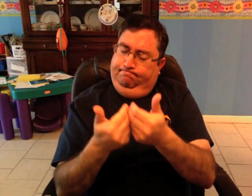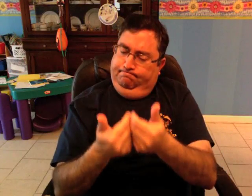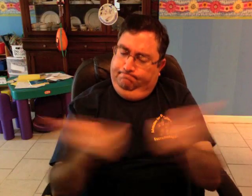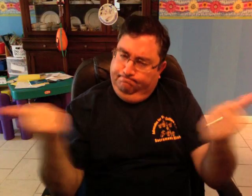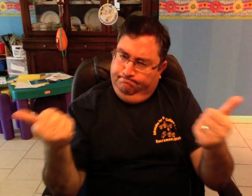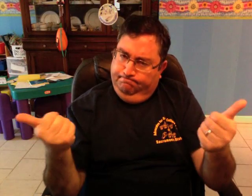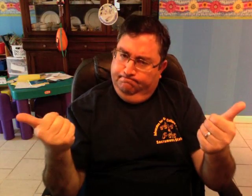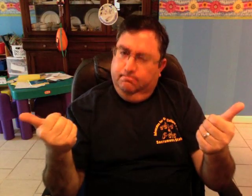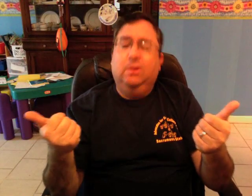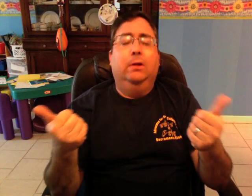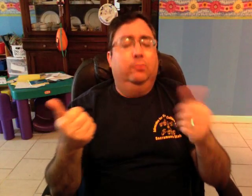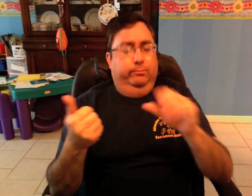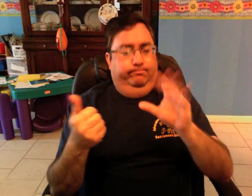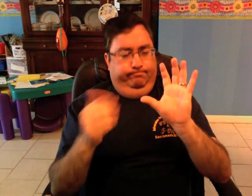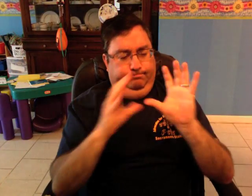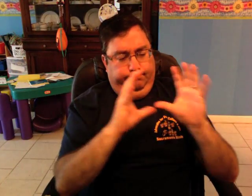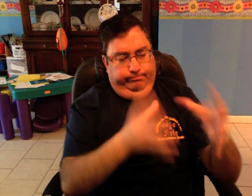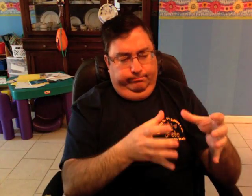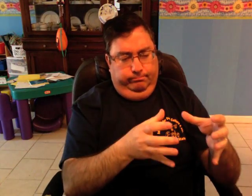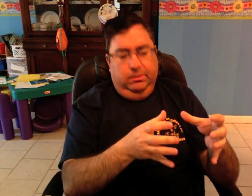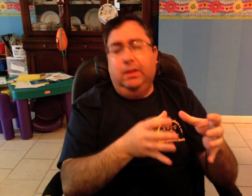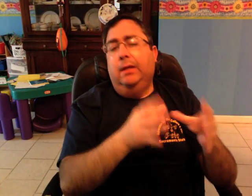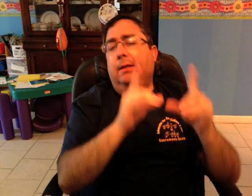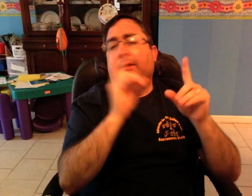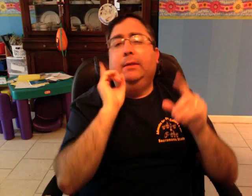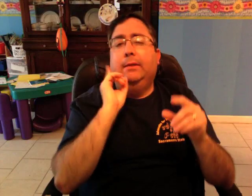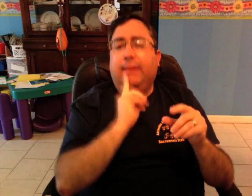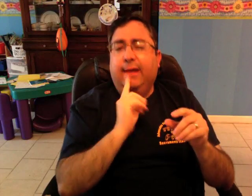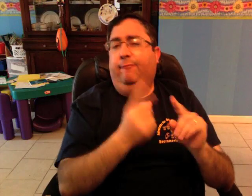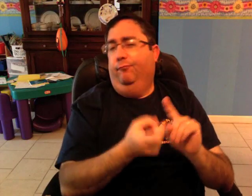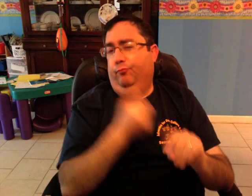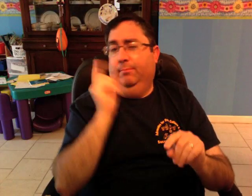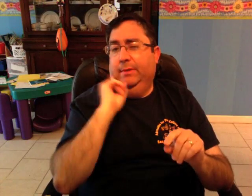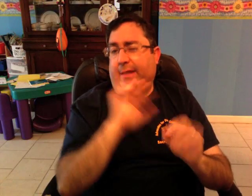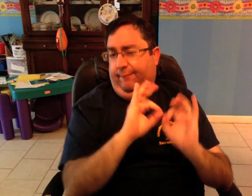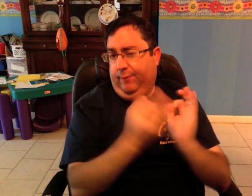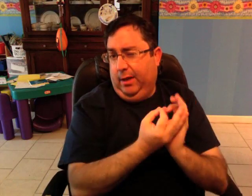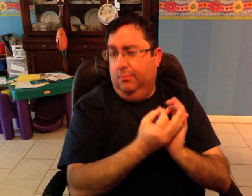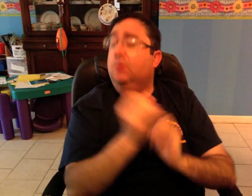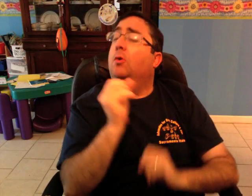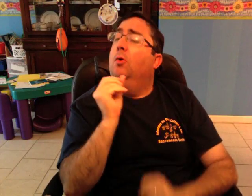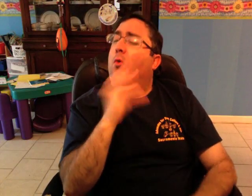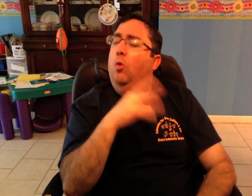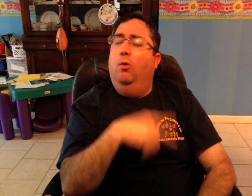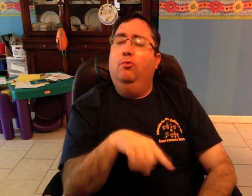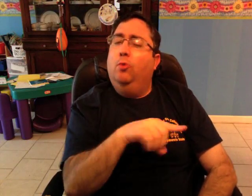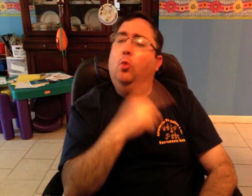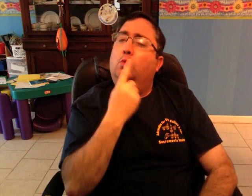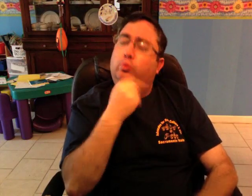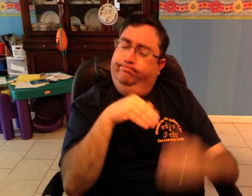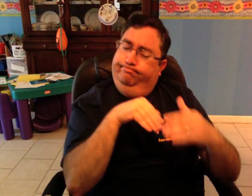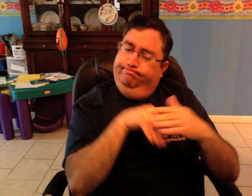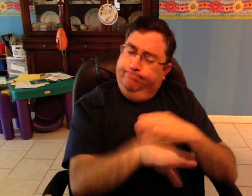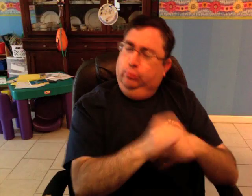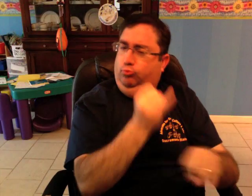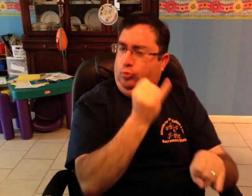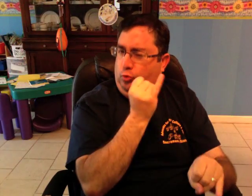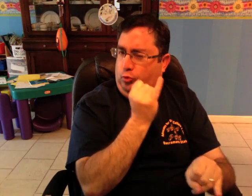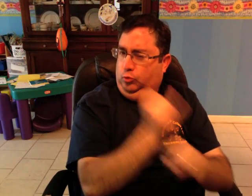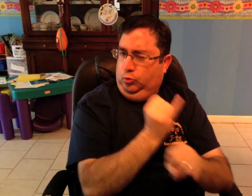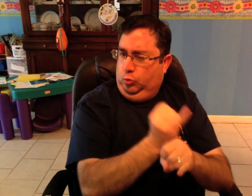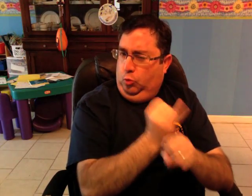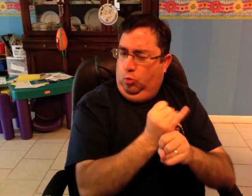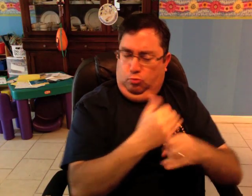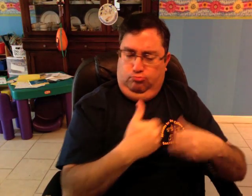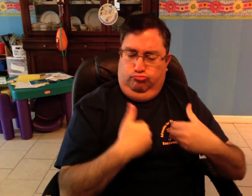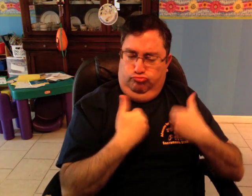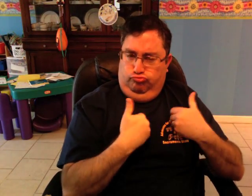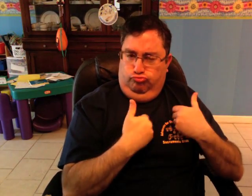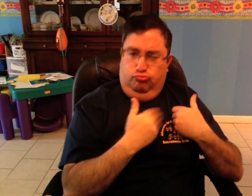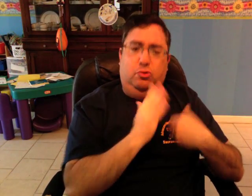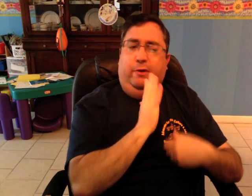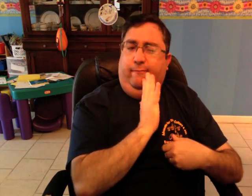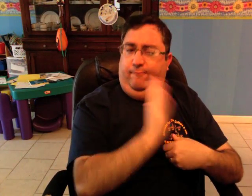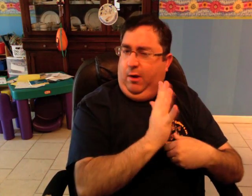Suppose we aggregated out those Deaf of Deaf or who entered the program at 5 years old,